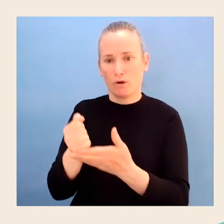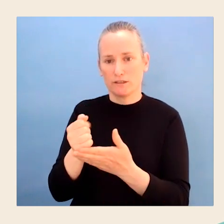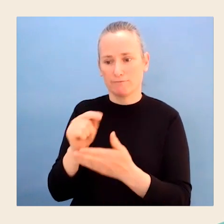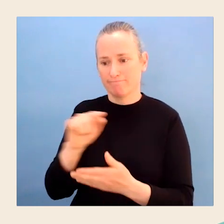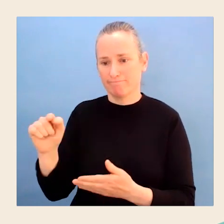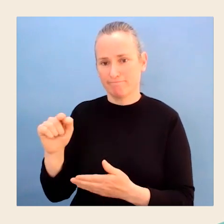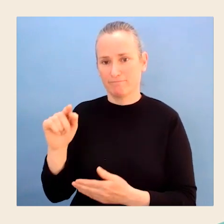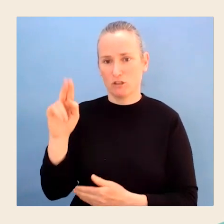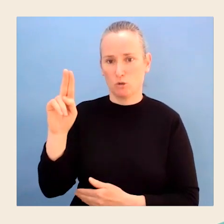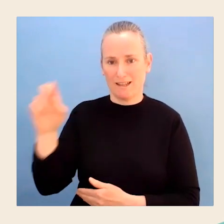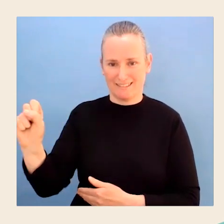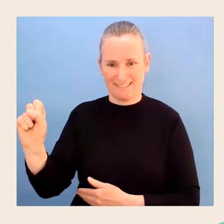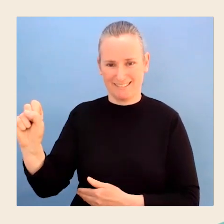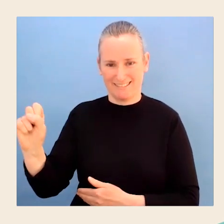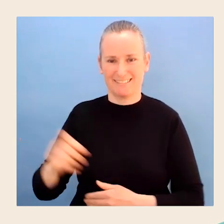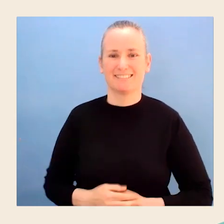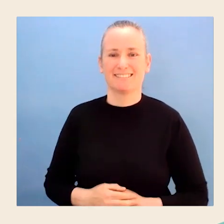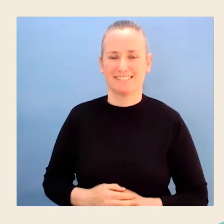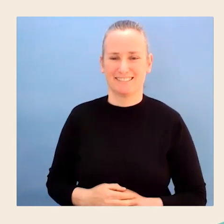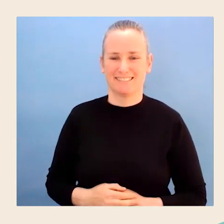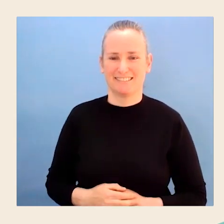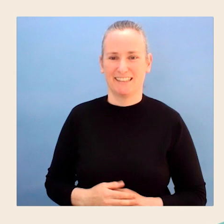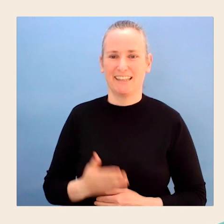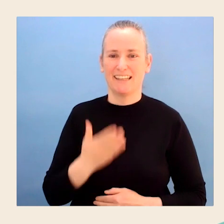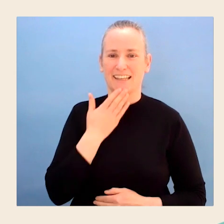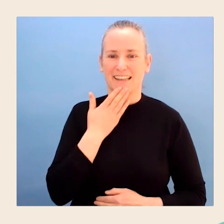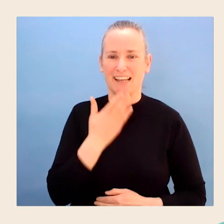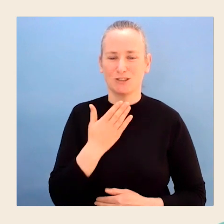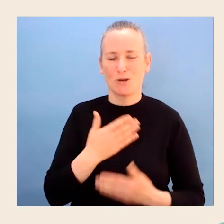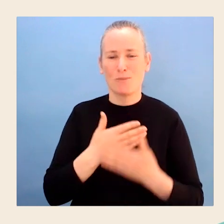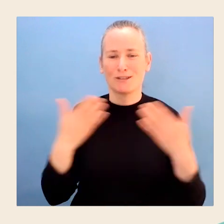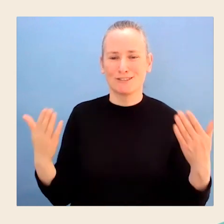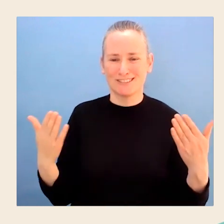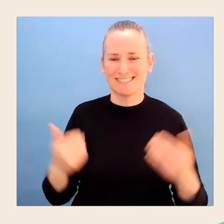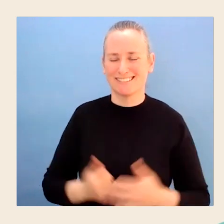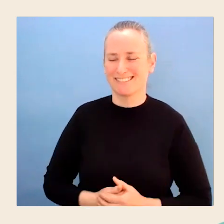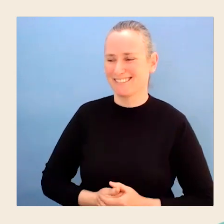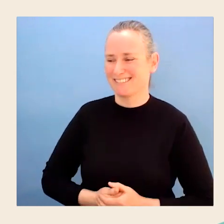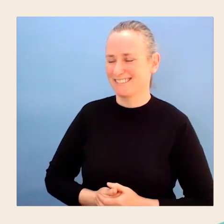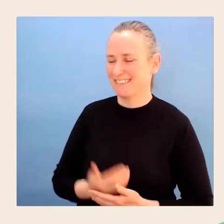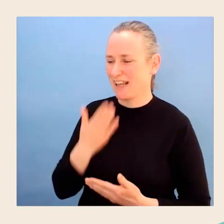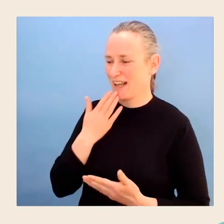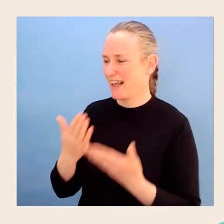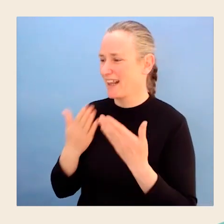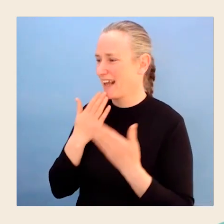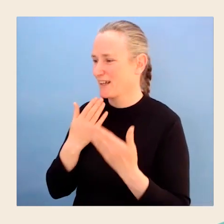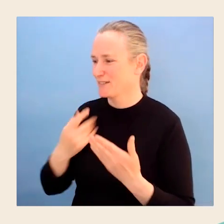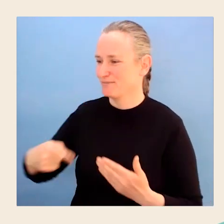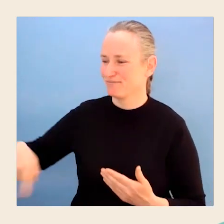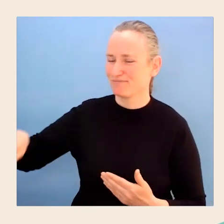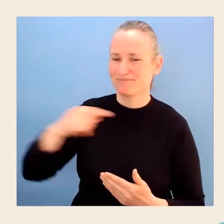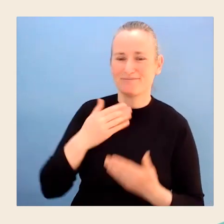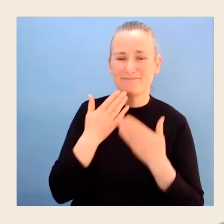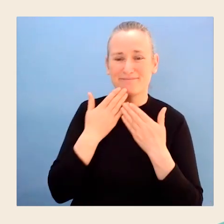Thank you so much to all of you. ALICE WONG: Thank you, Jody. Thanks, Eugene. Thanks, Alice. EUGENE: Thank you, thank you so much.